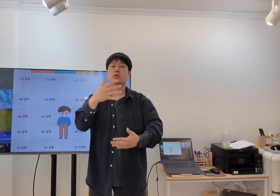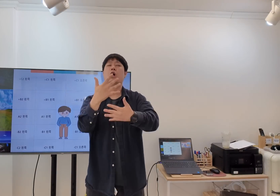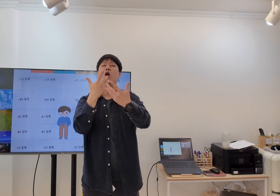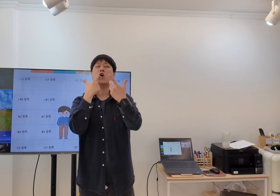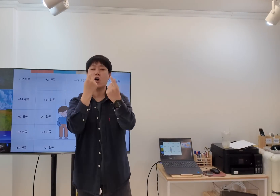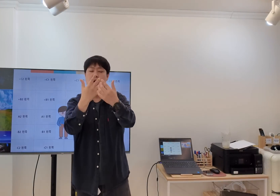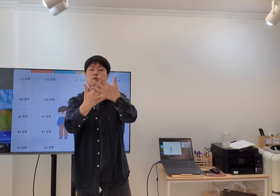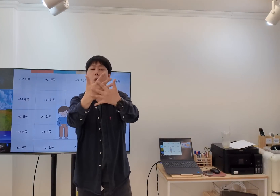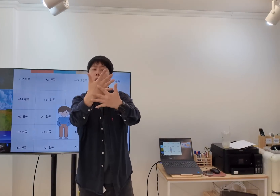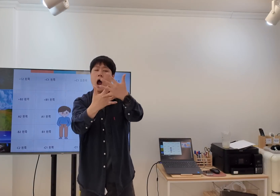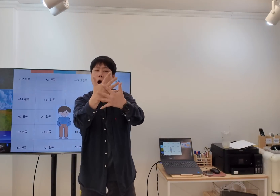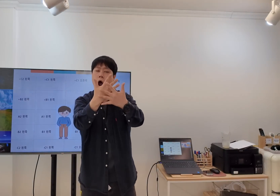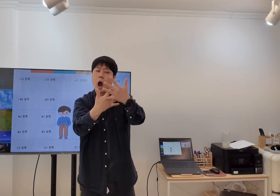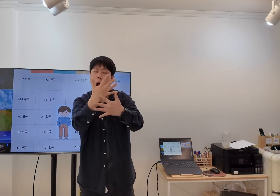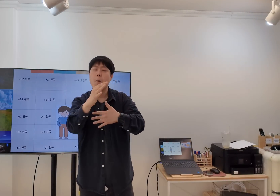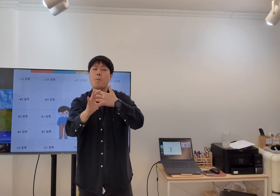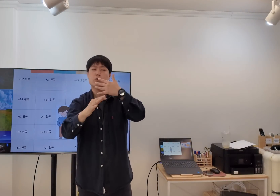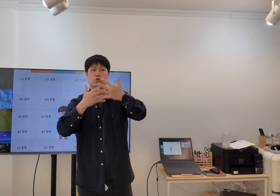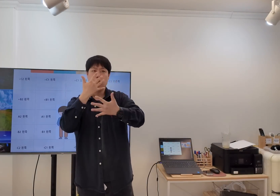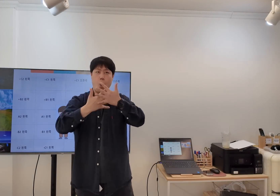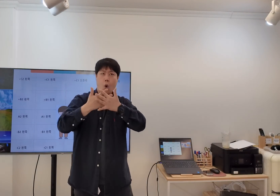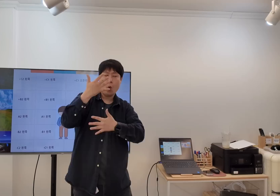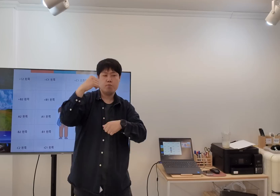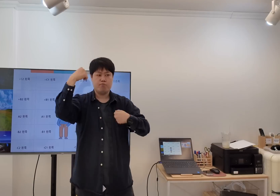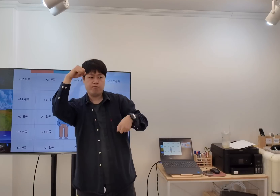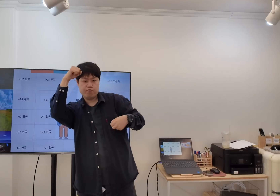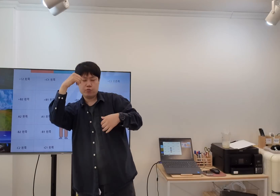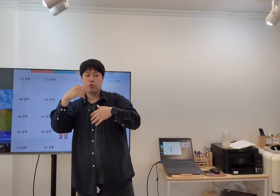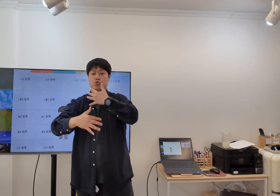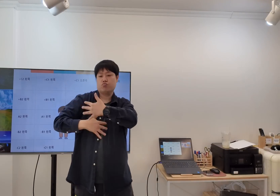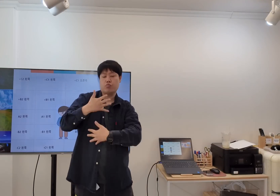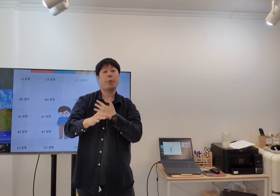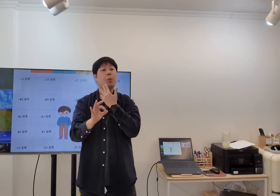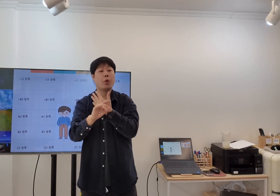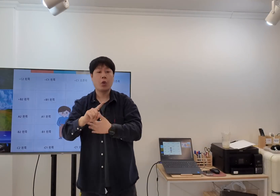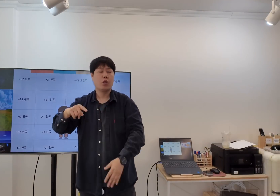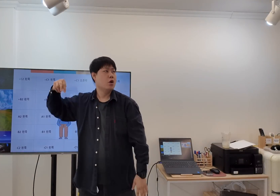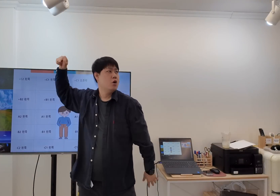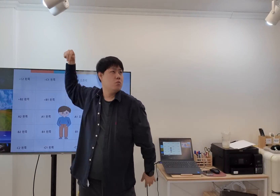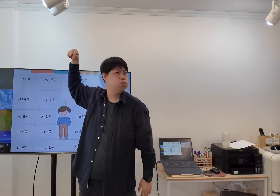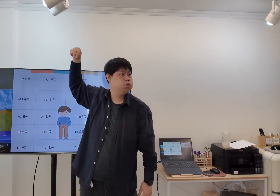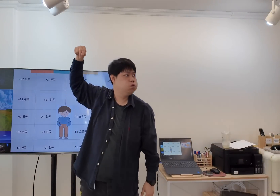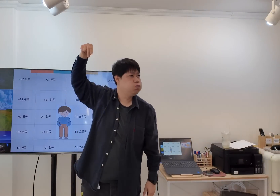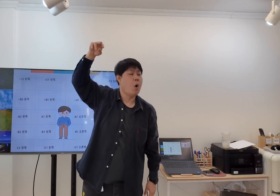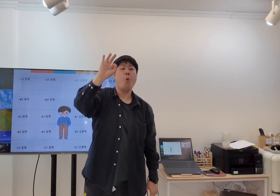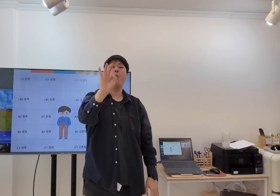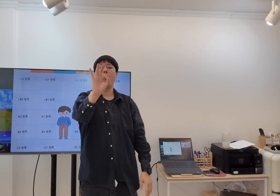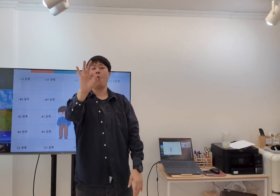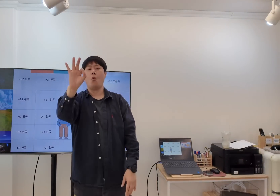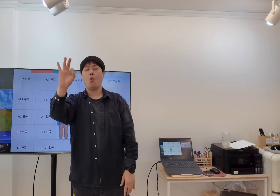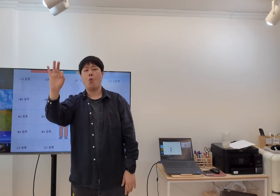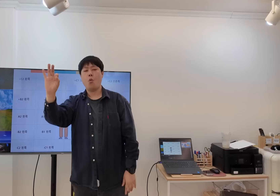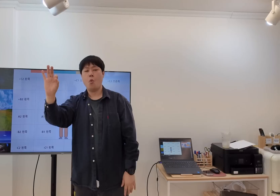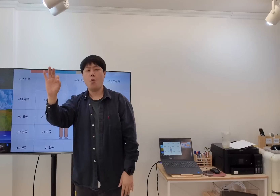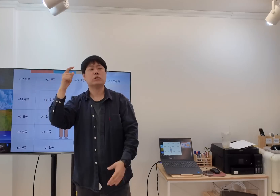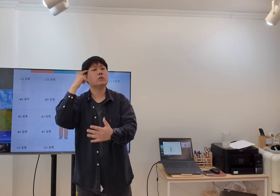Well, in movies and performances, you can walk in the sky. It's possible.